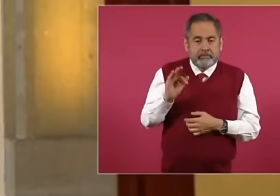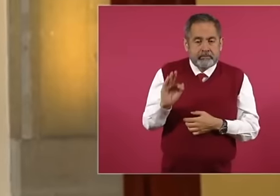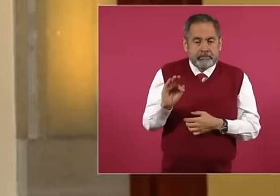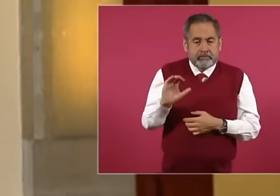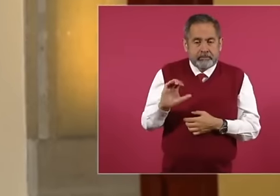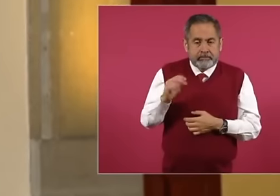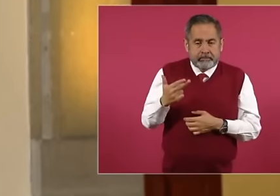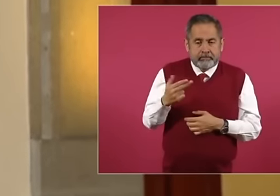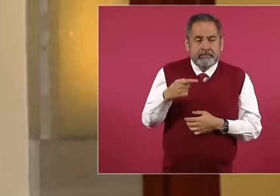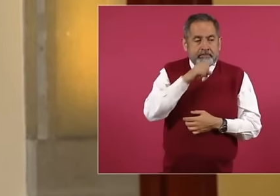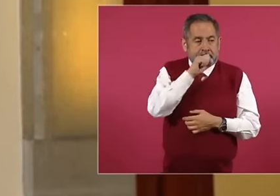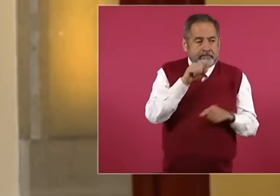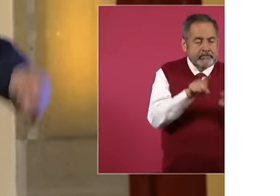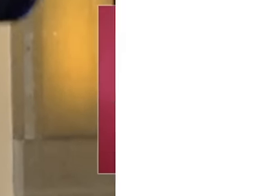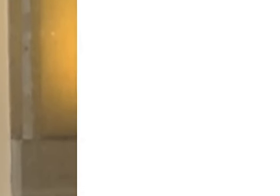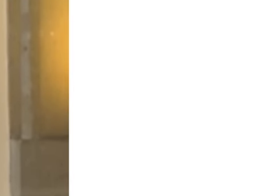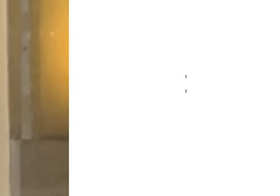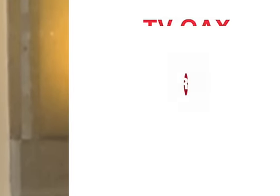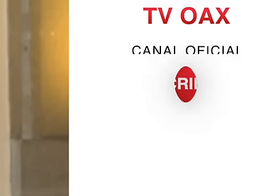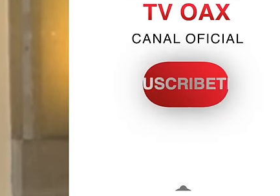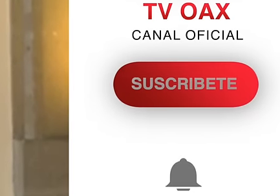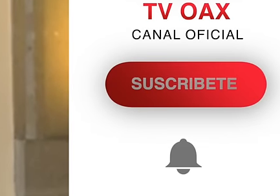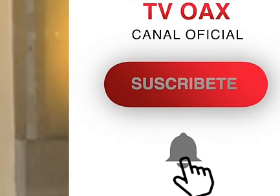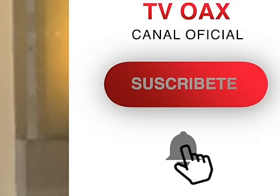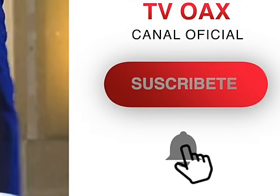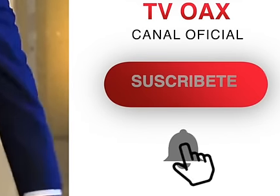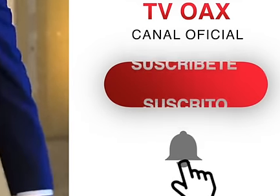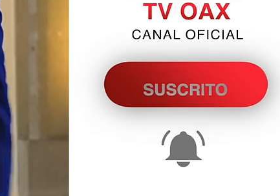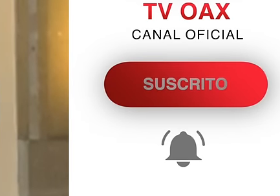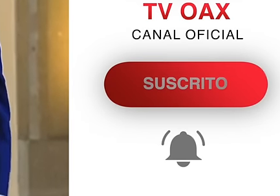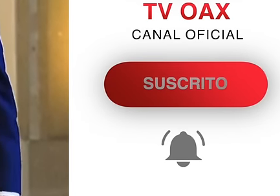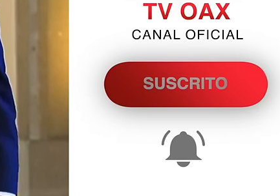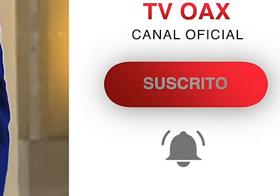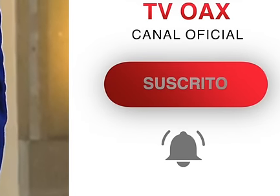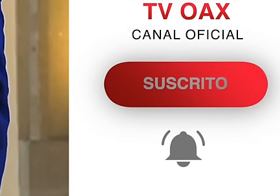to